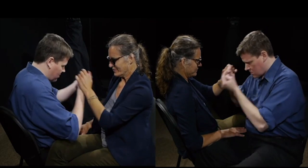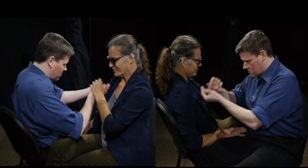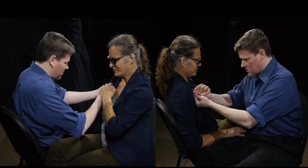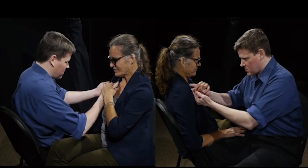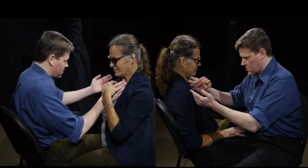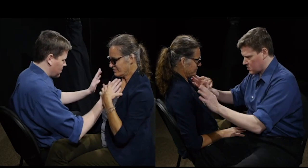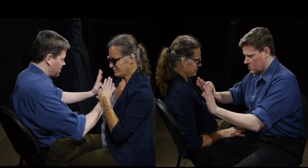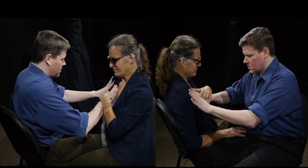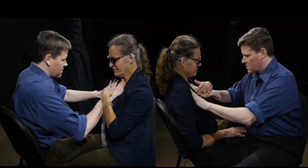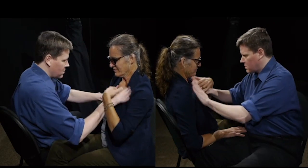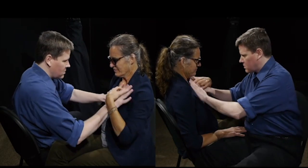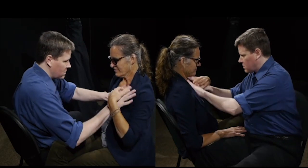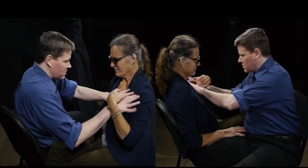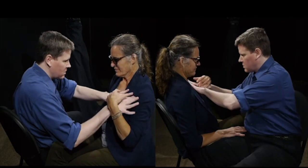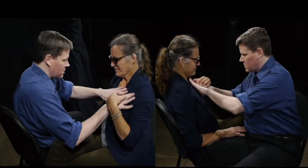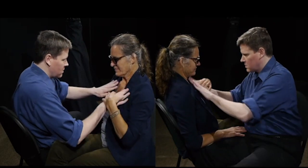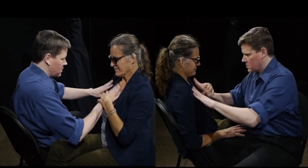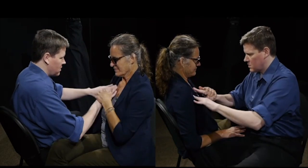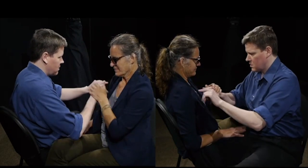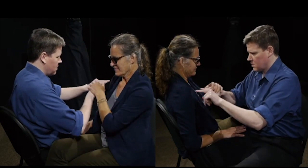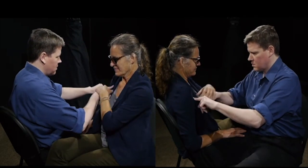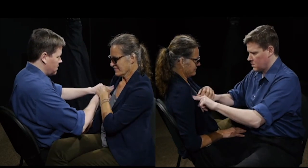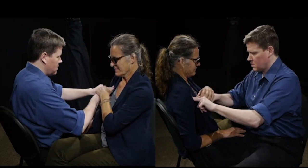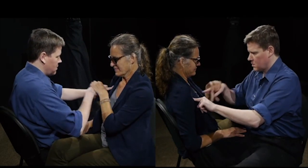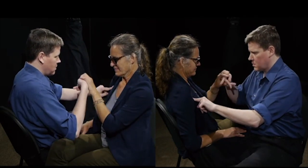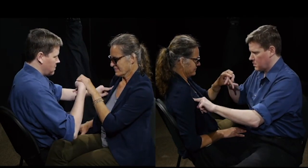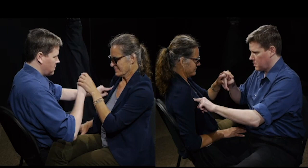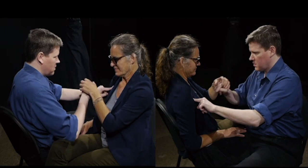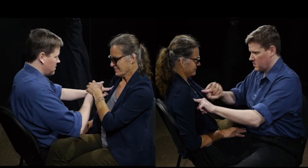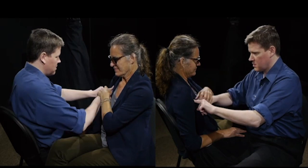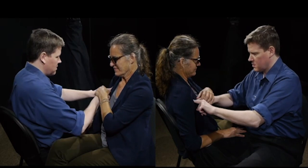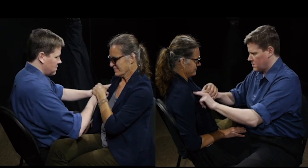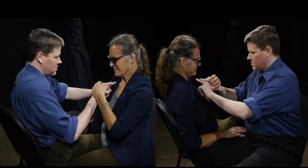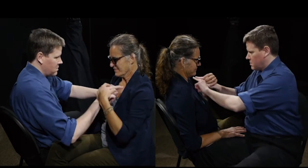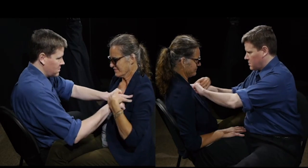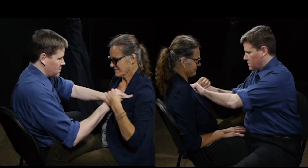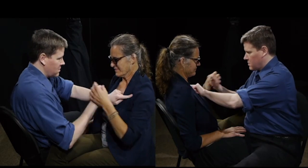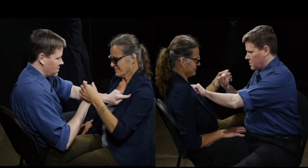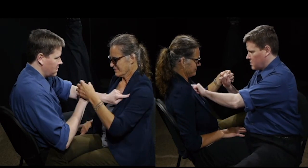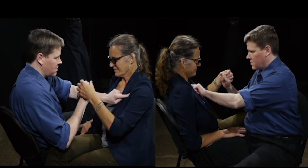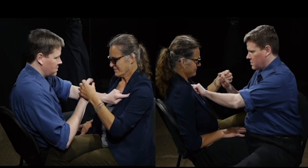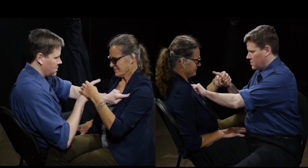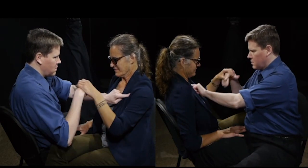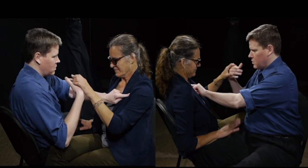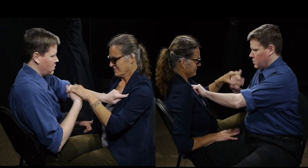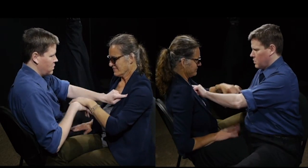that Protactile is emerging as a language distinct from ASL. We became aware of this early on.